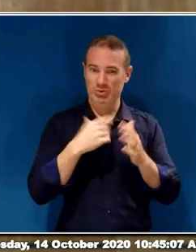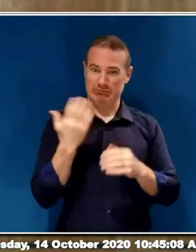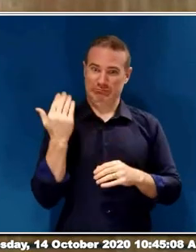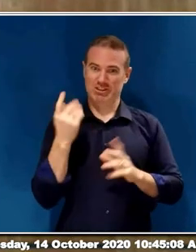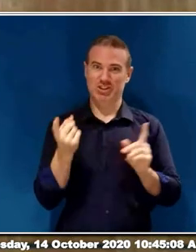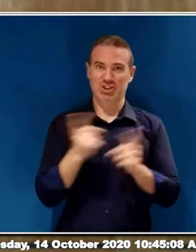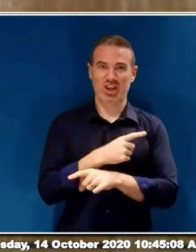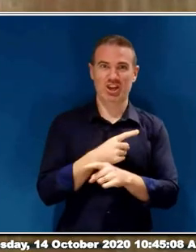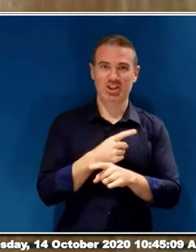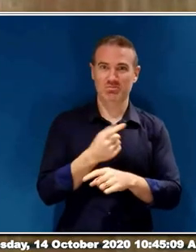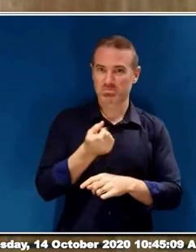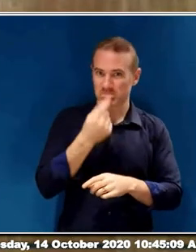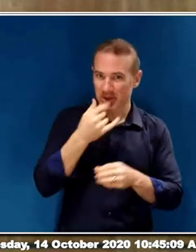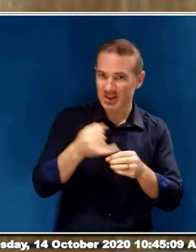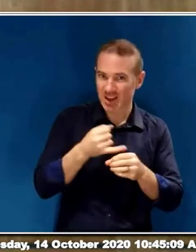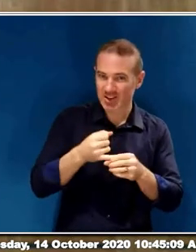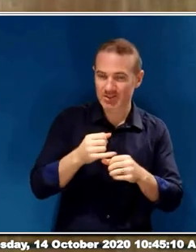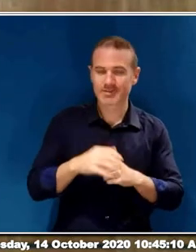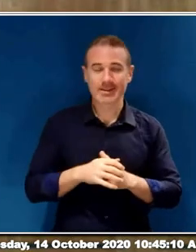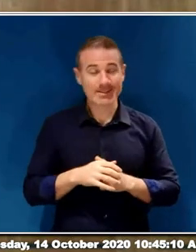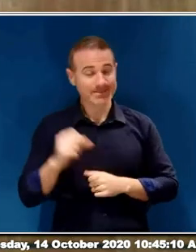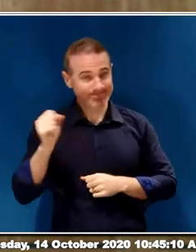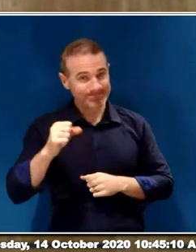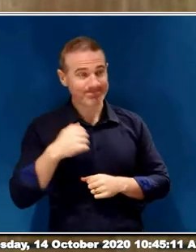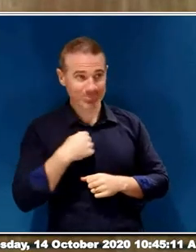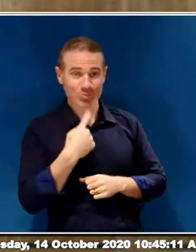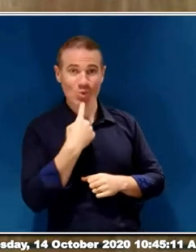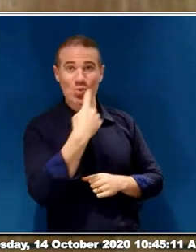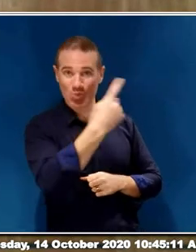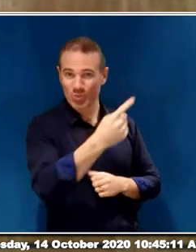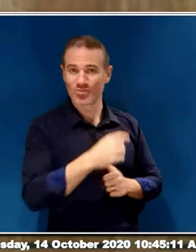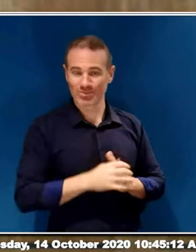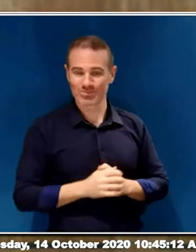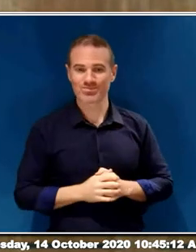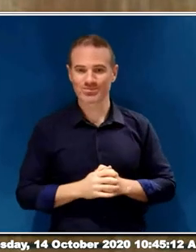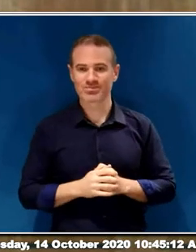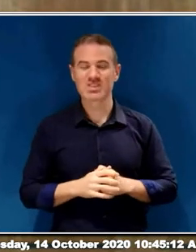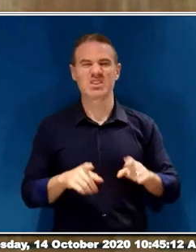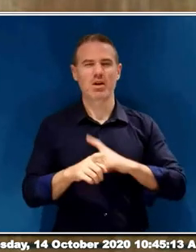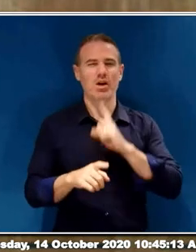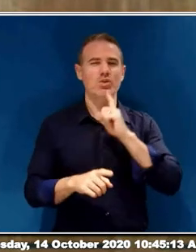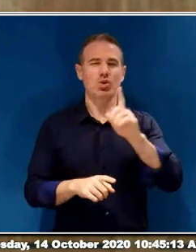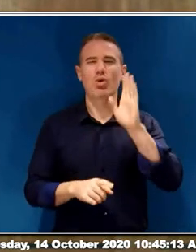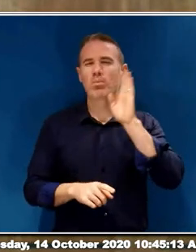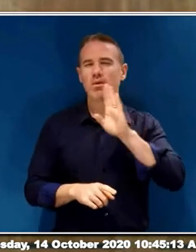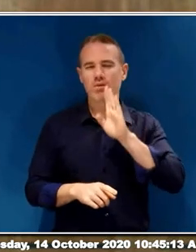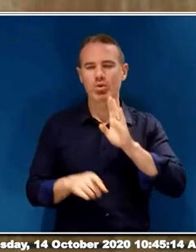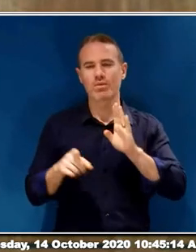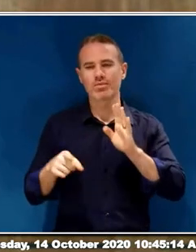So Kobe had, as I explained earlier, a delayed onset of puberty and it was